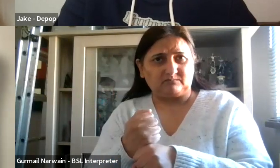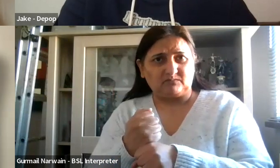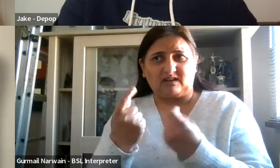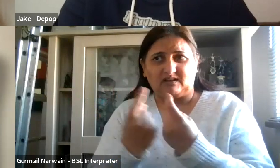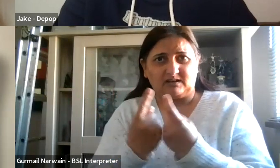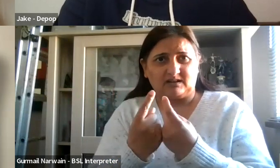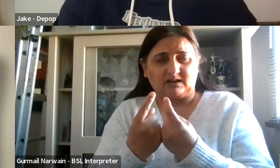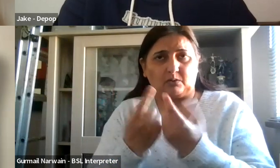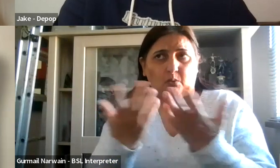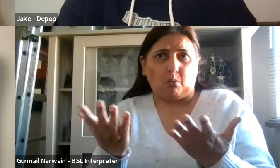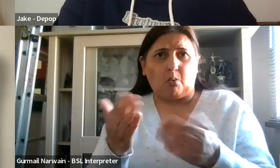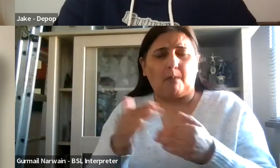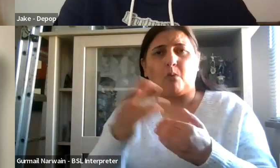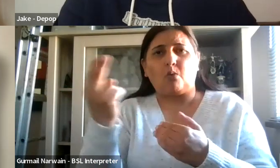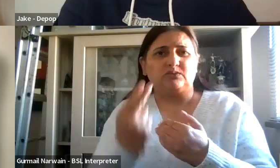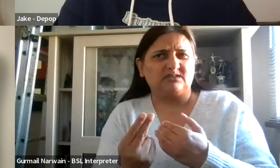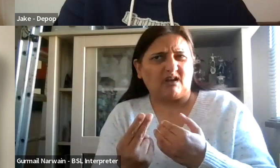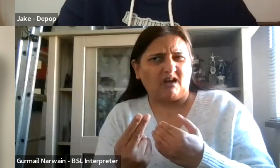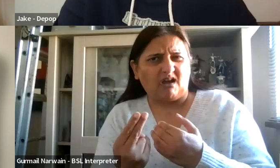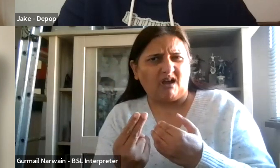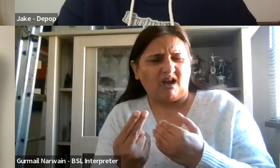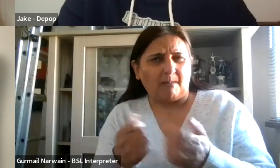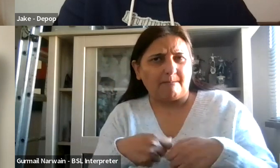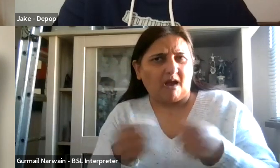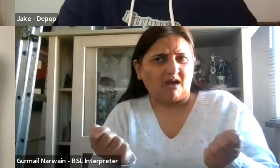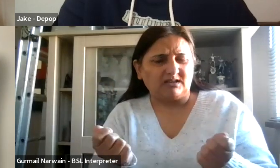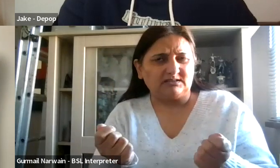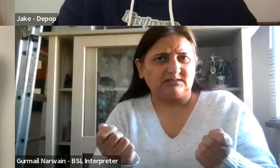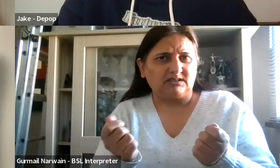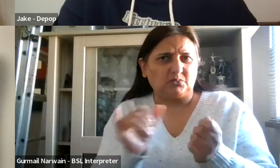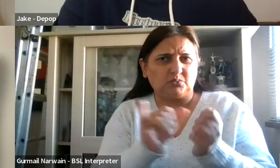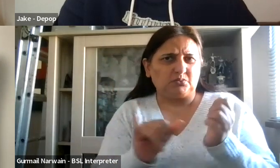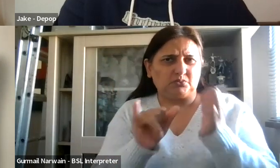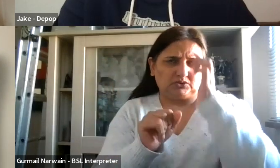So is it, is it more design, and the sort of the marketing? Do you get involved in the manufacture of the product or is it more design and the marketing.